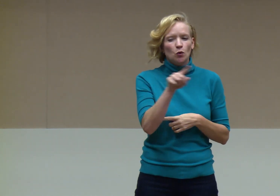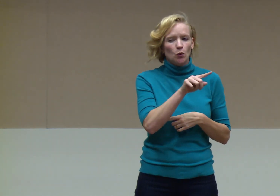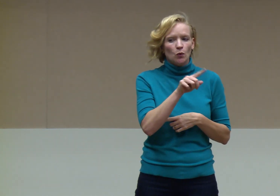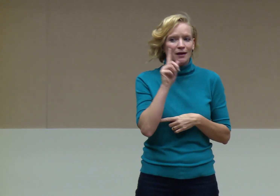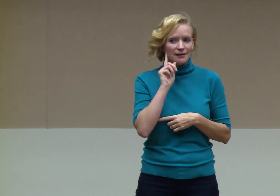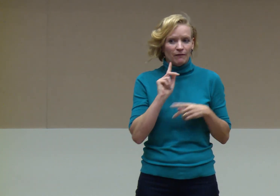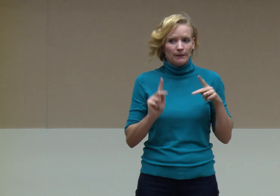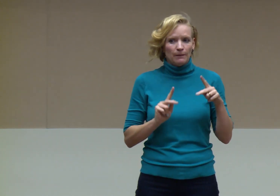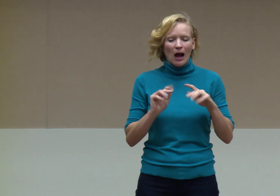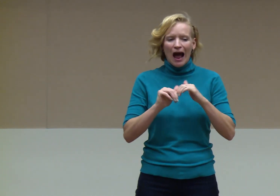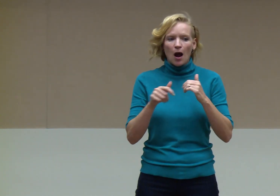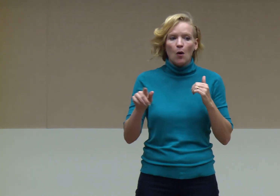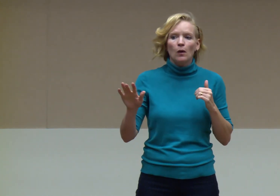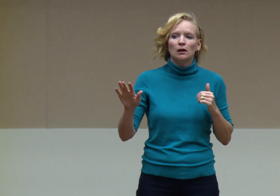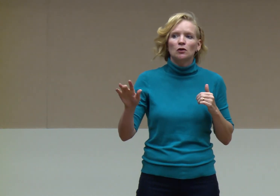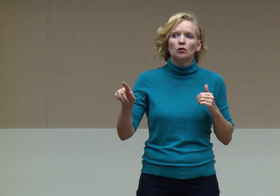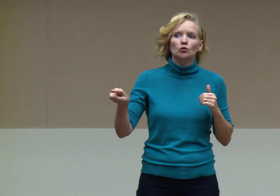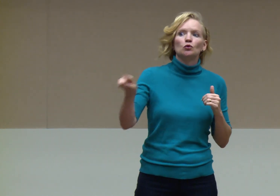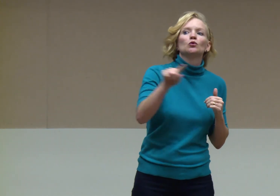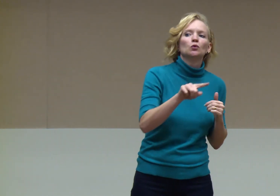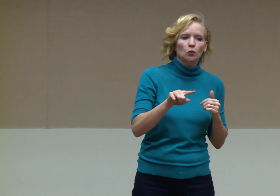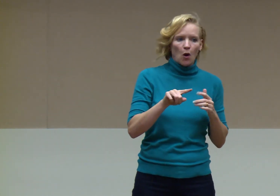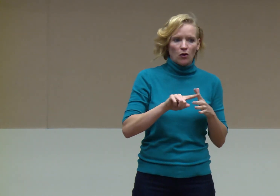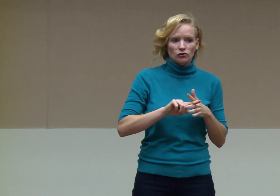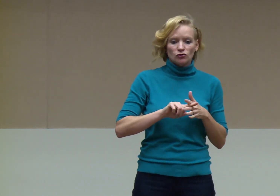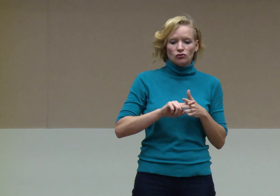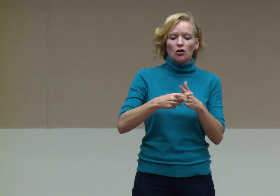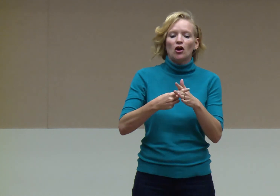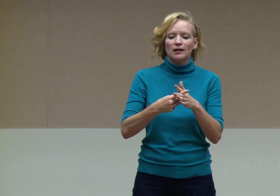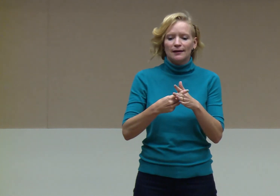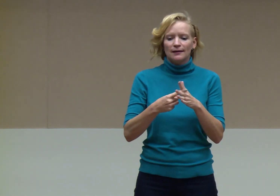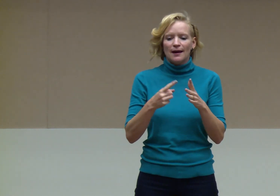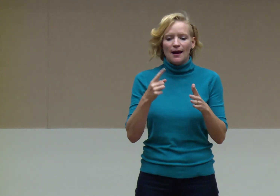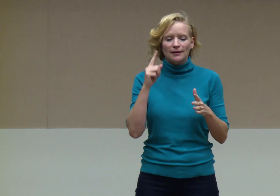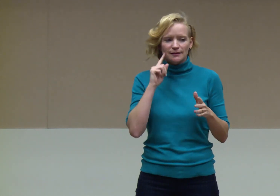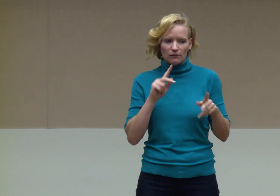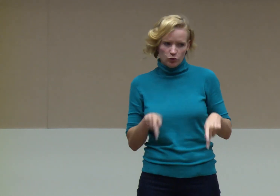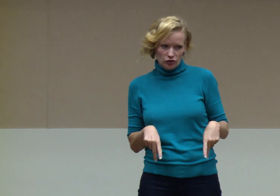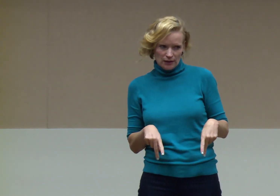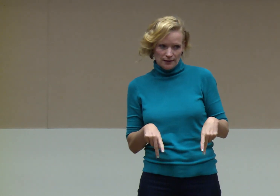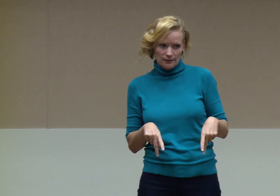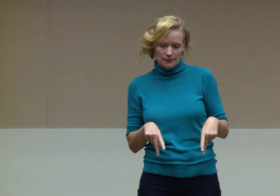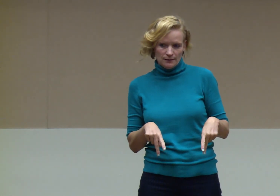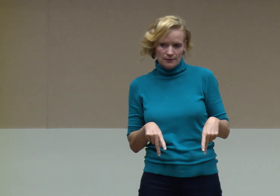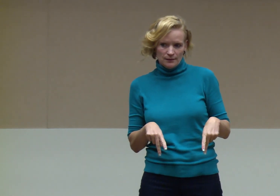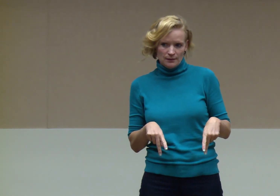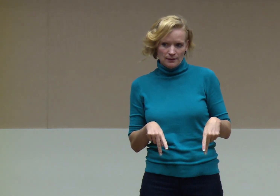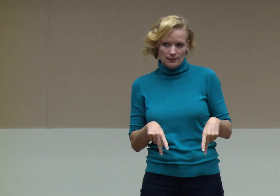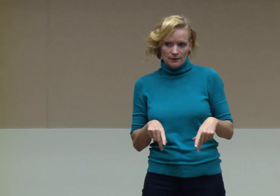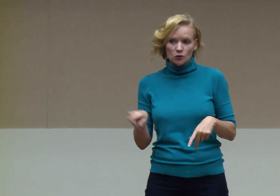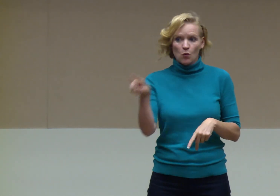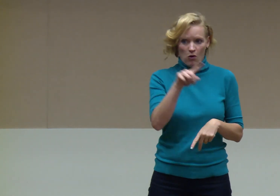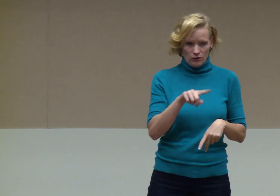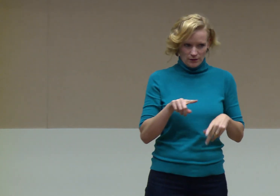I want to talk about you as Deaf people and how you got started as a Deaf person.